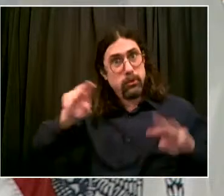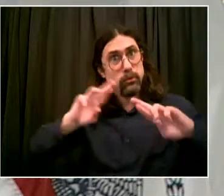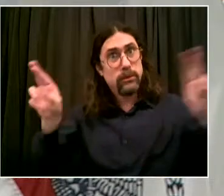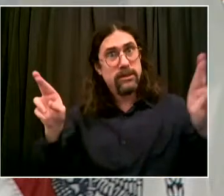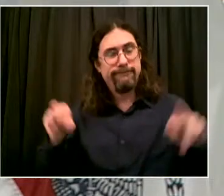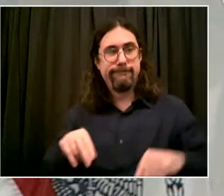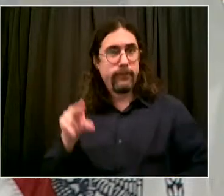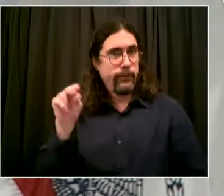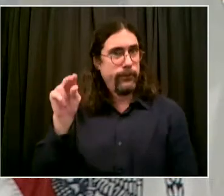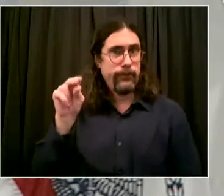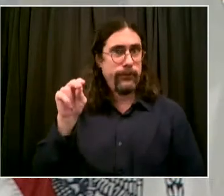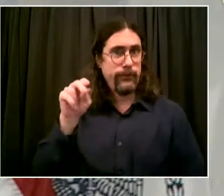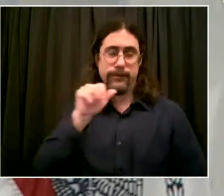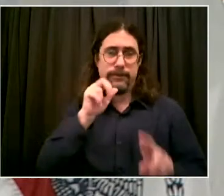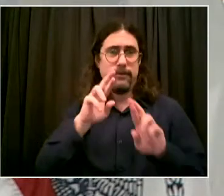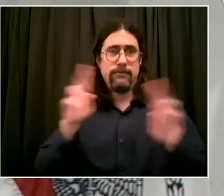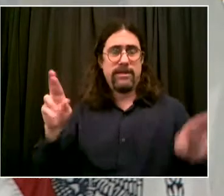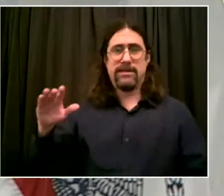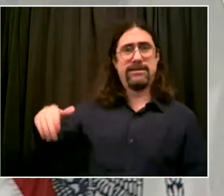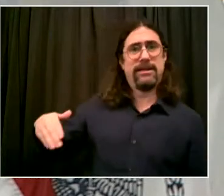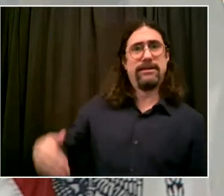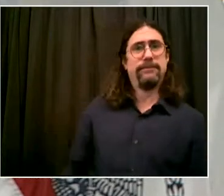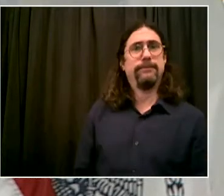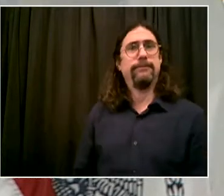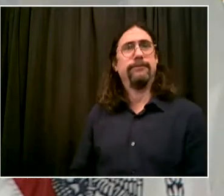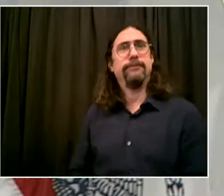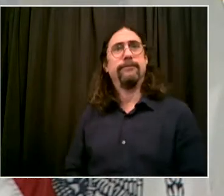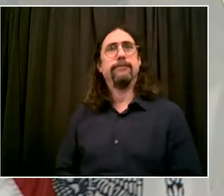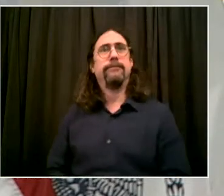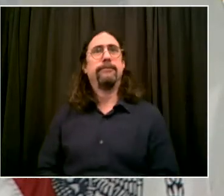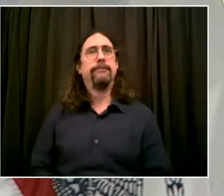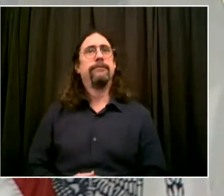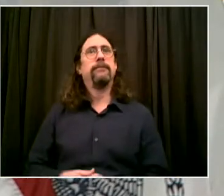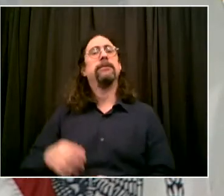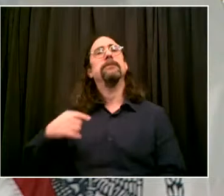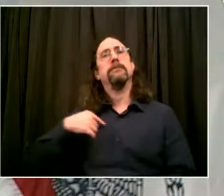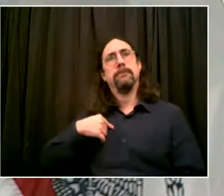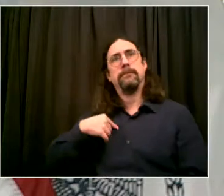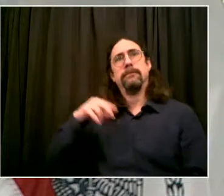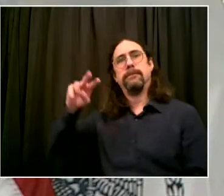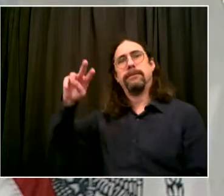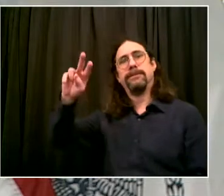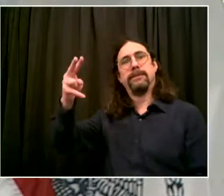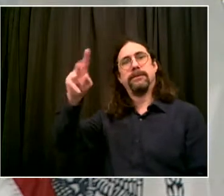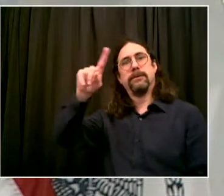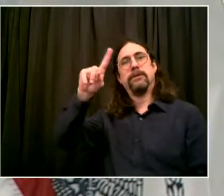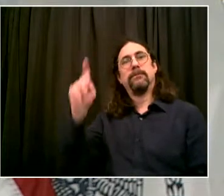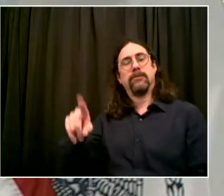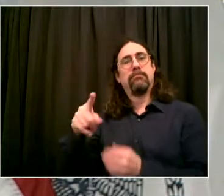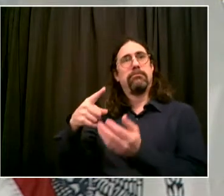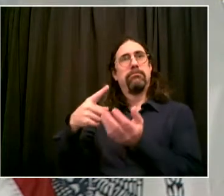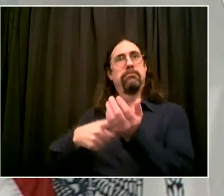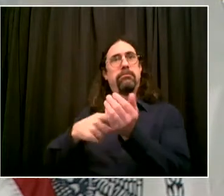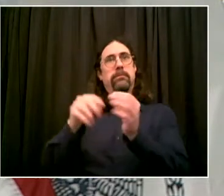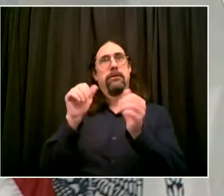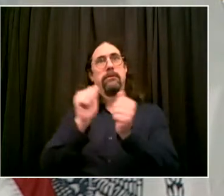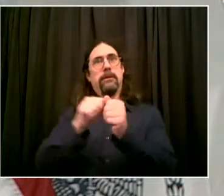GO AHEAD. MY Y SECCOND